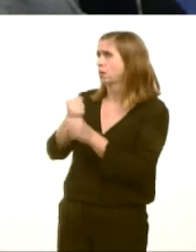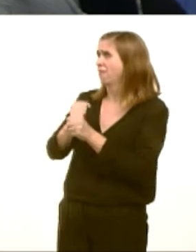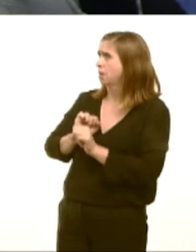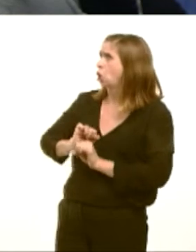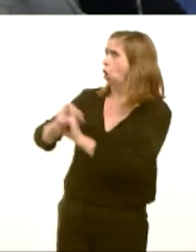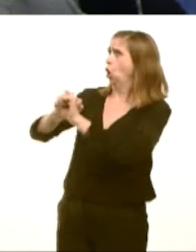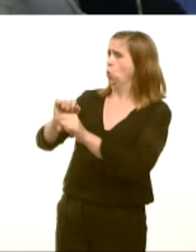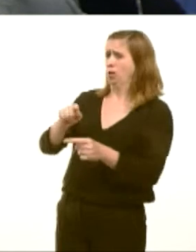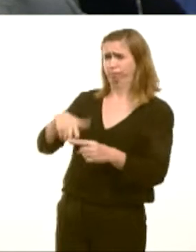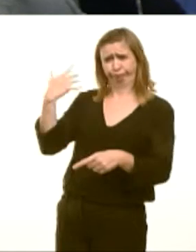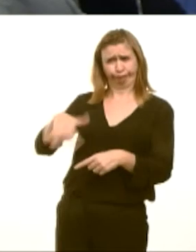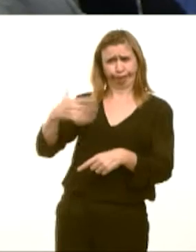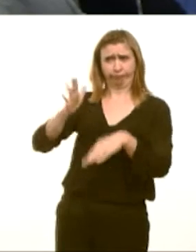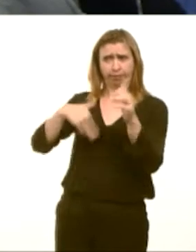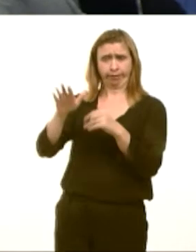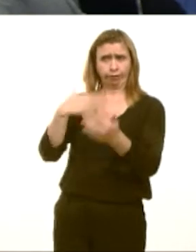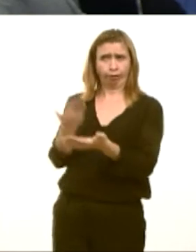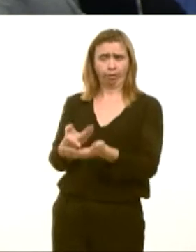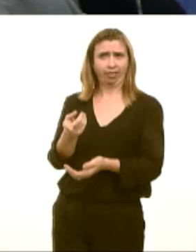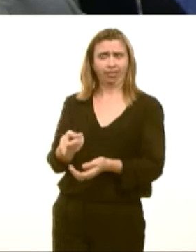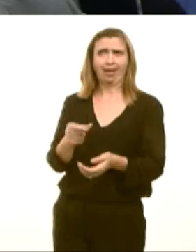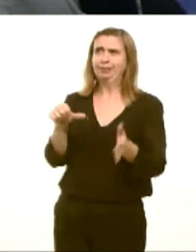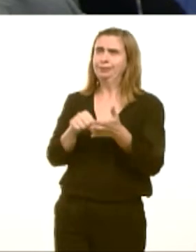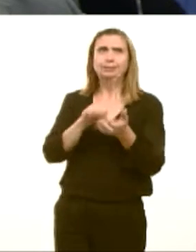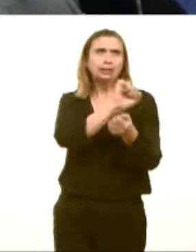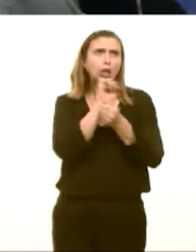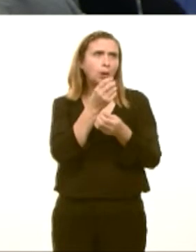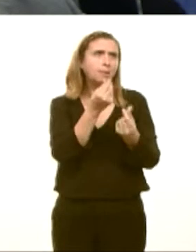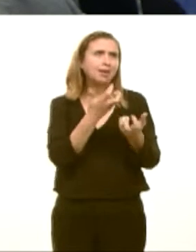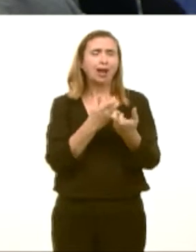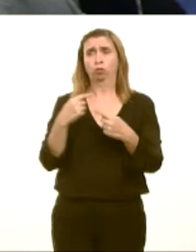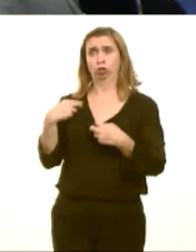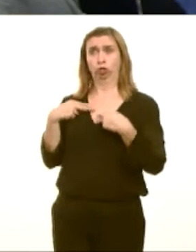of accessing finance, the fact that solicitorsí fees are very expensive, particularly in terms